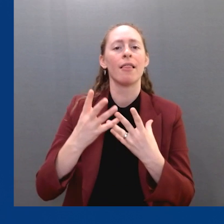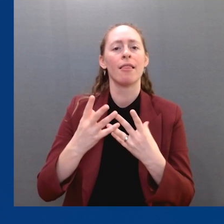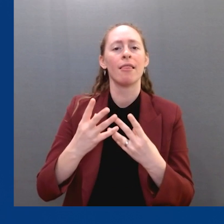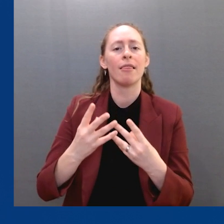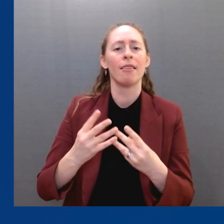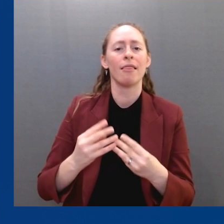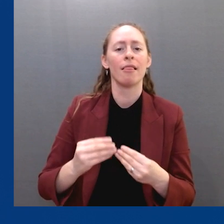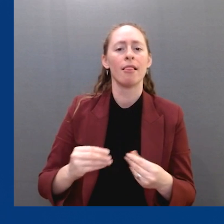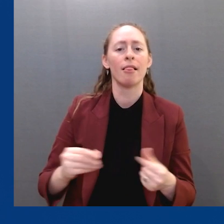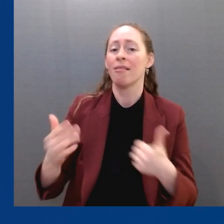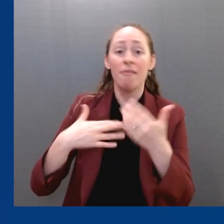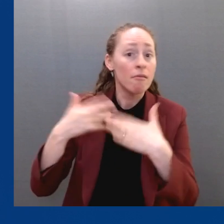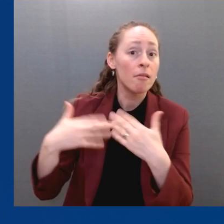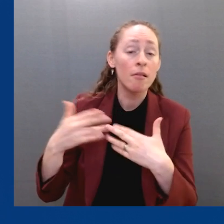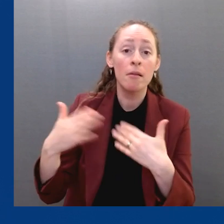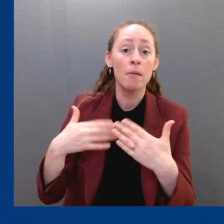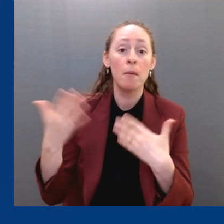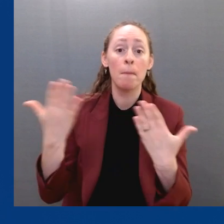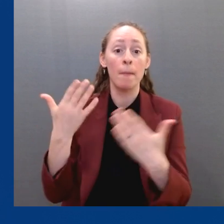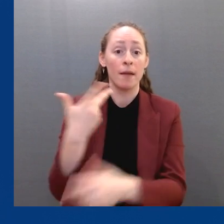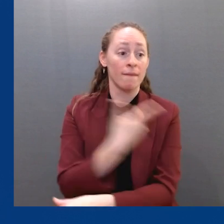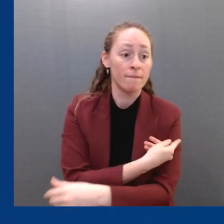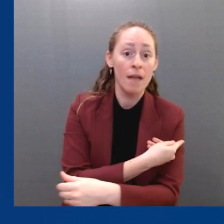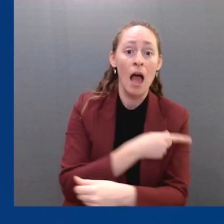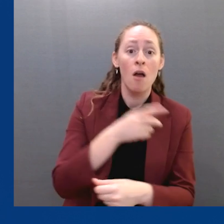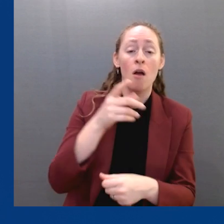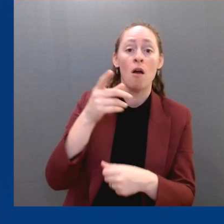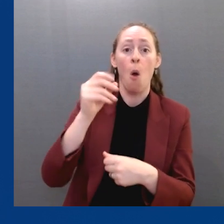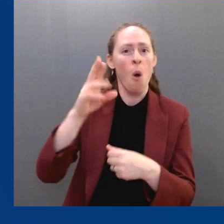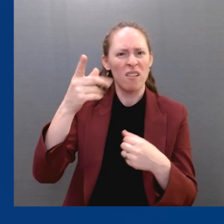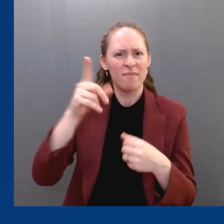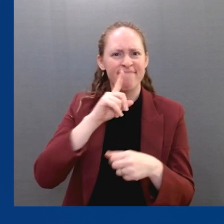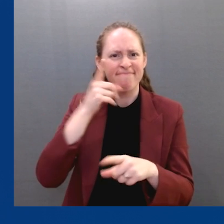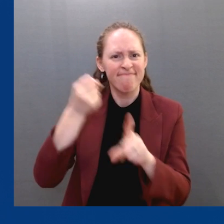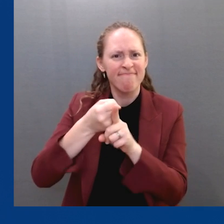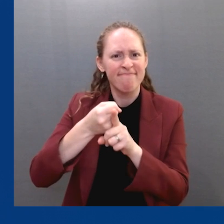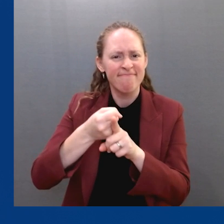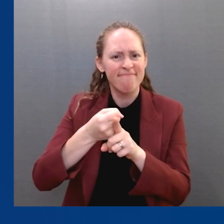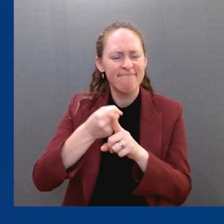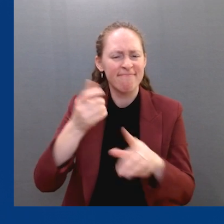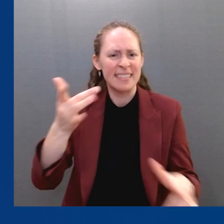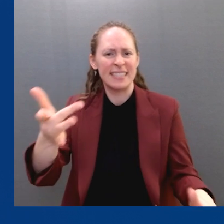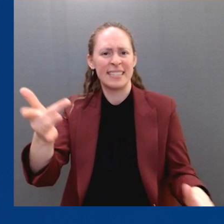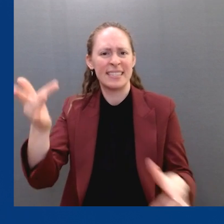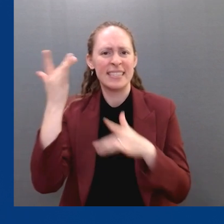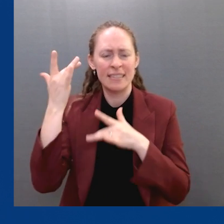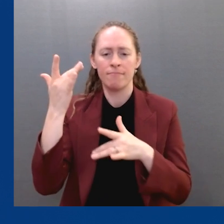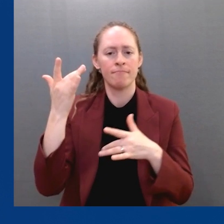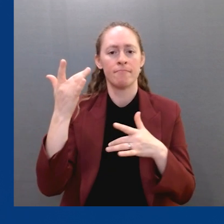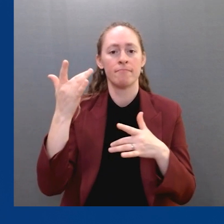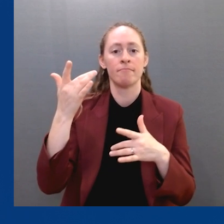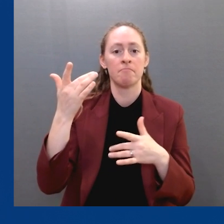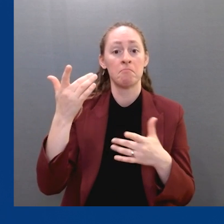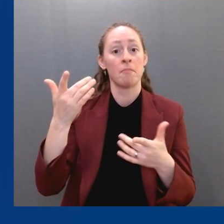even though the immediate protection following infection or vaccine is generally good protection.